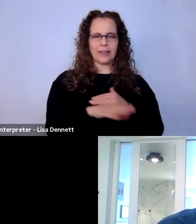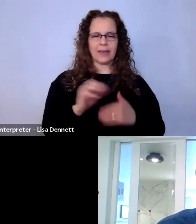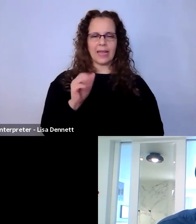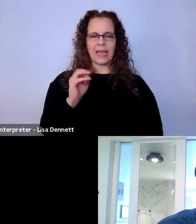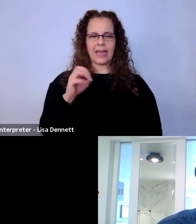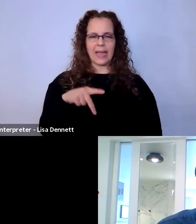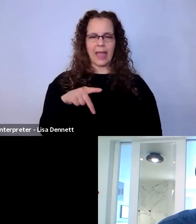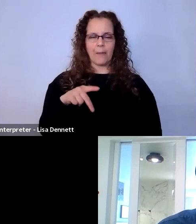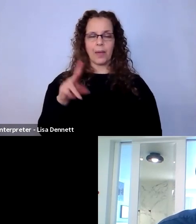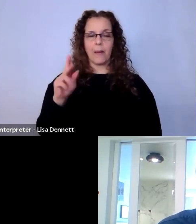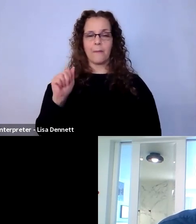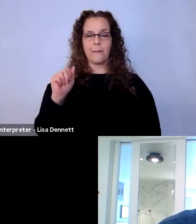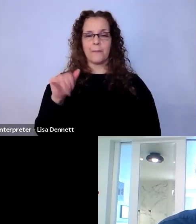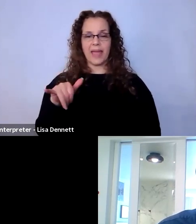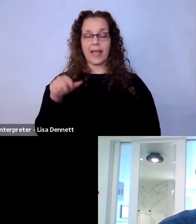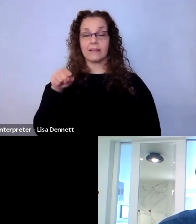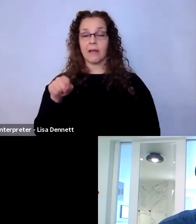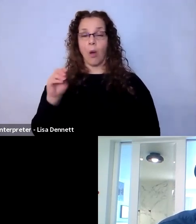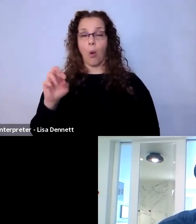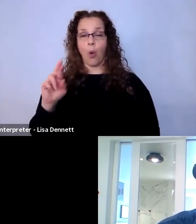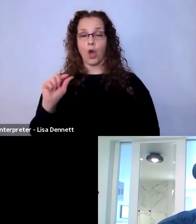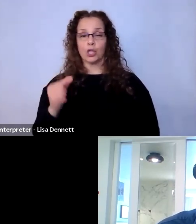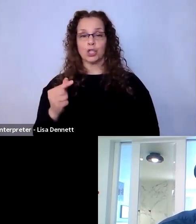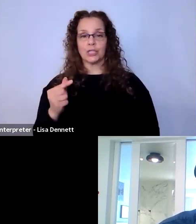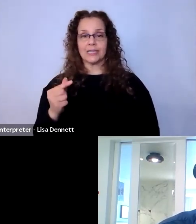We are unique in the pandemic in where I don't have the physical constraints